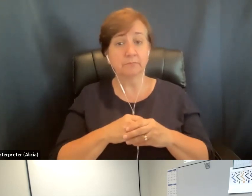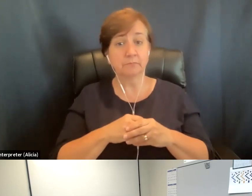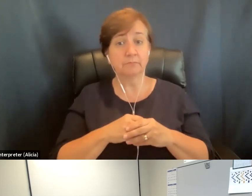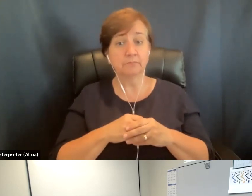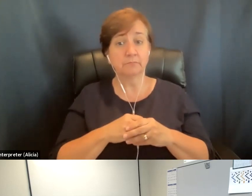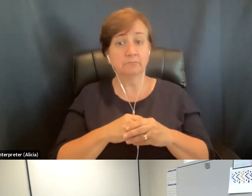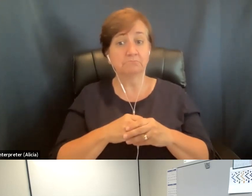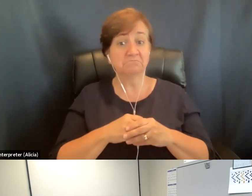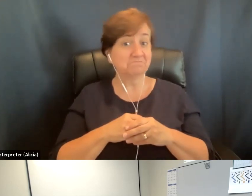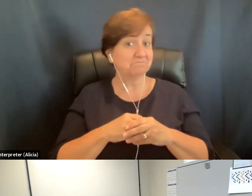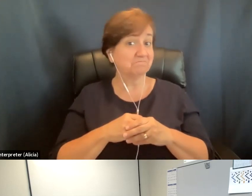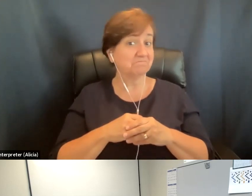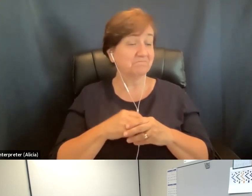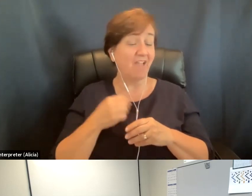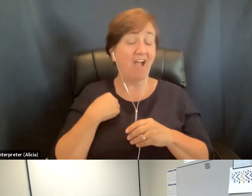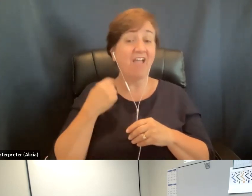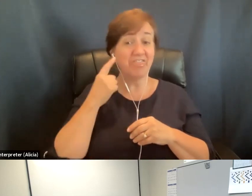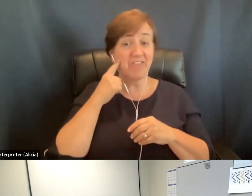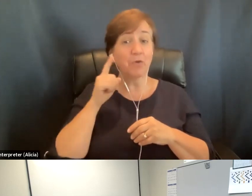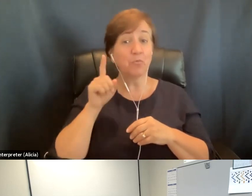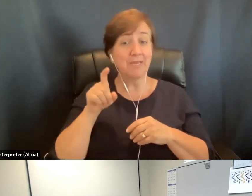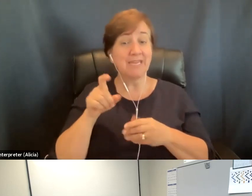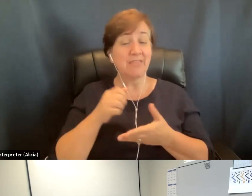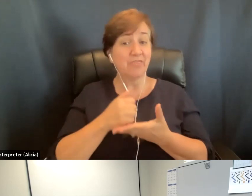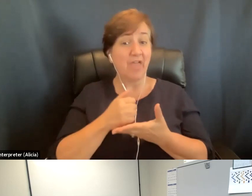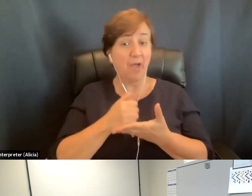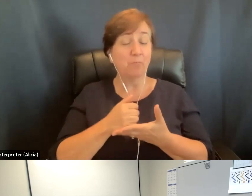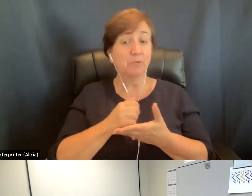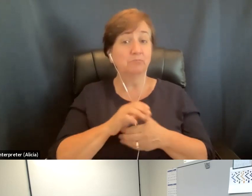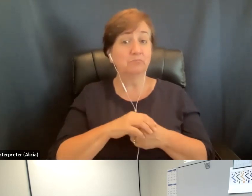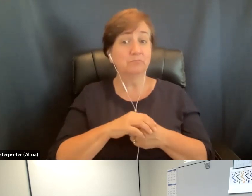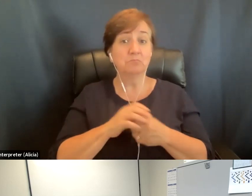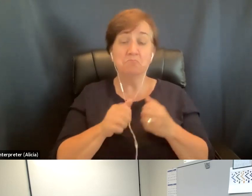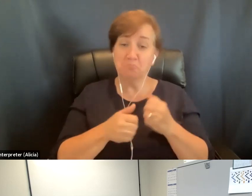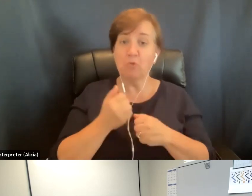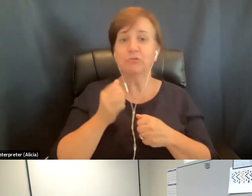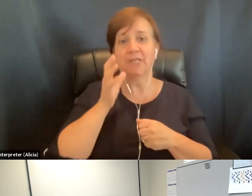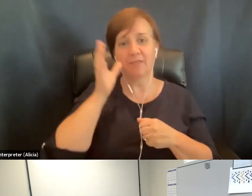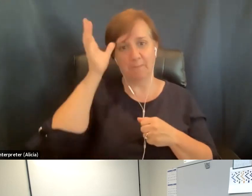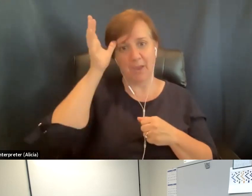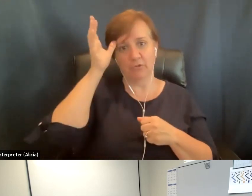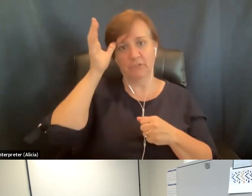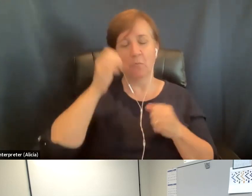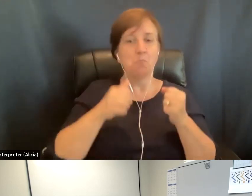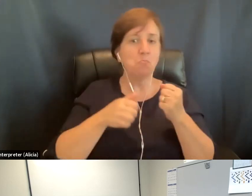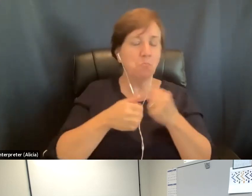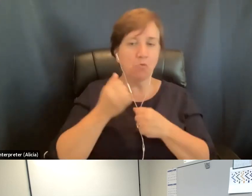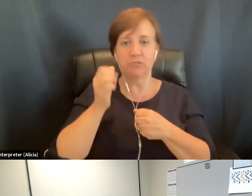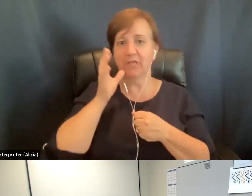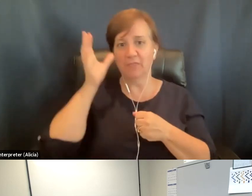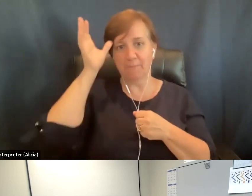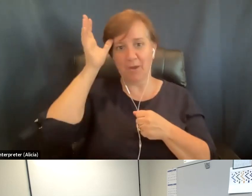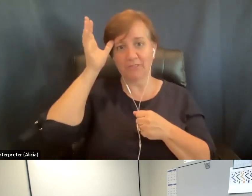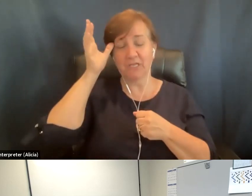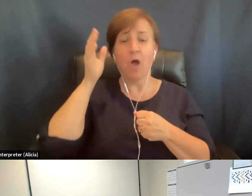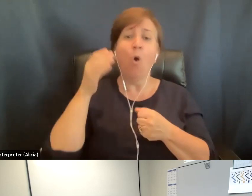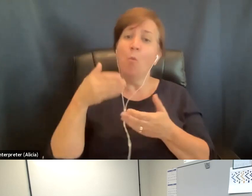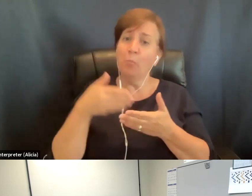Dr. Elsa Villarino: I think that we need the help primarily of the parents primarily all the parents that the pediatricians can help the.